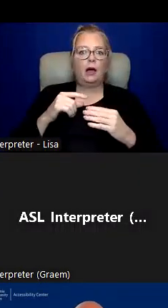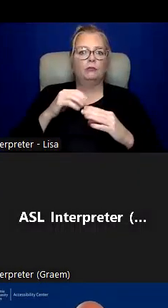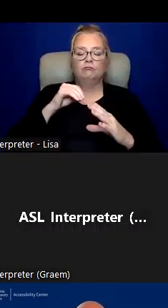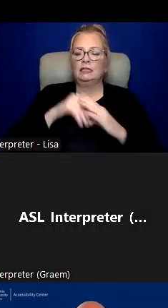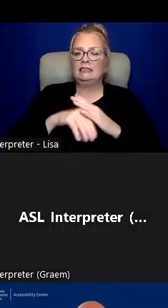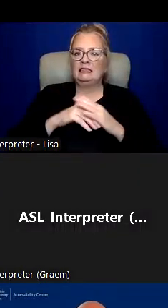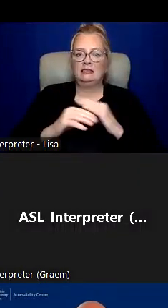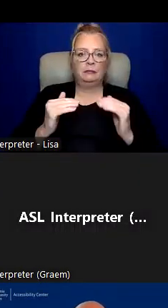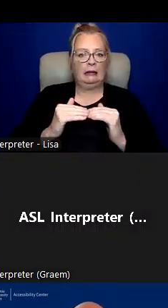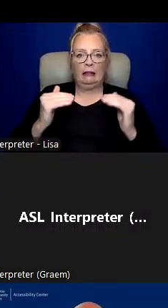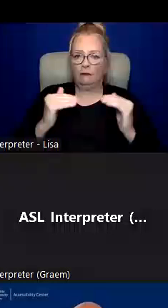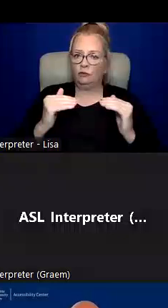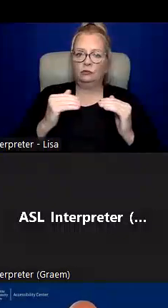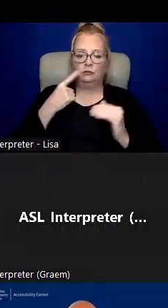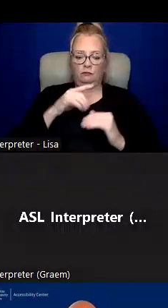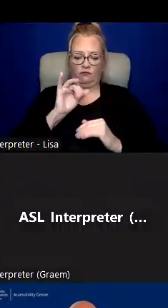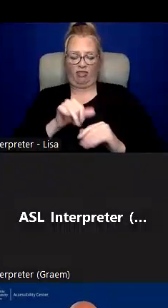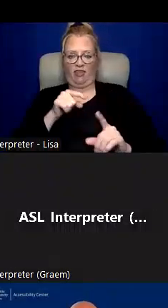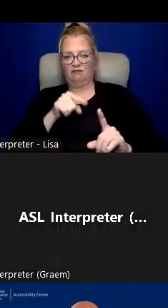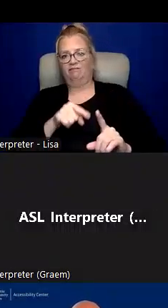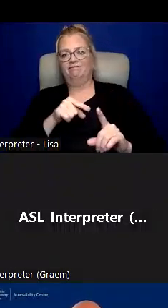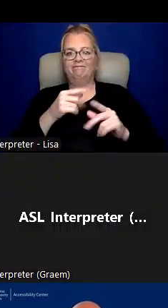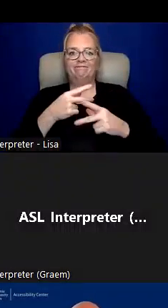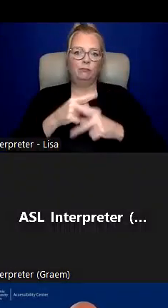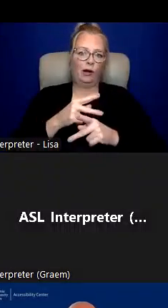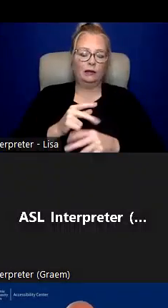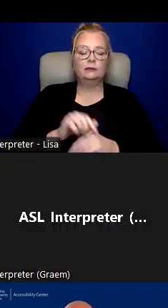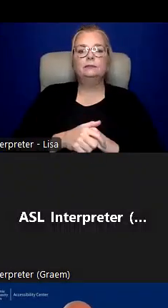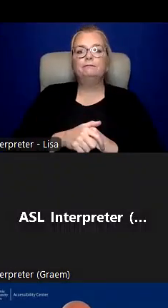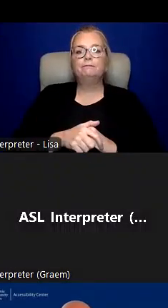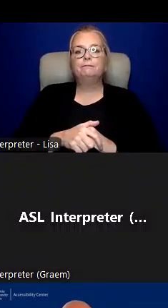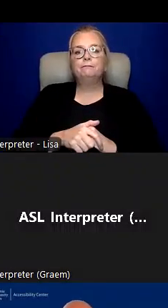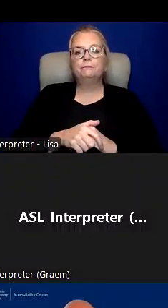under consideration. Now, typically, the way that you get that information